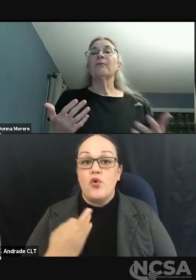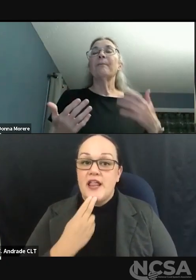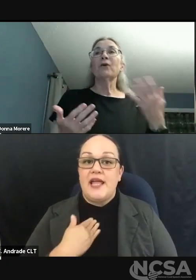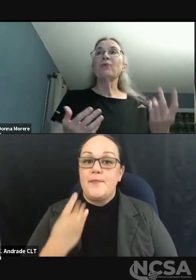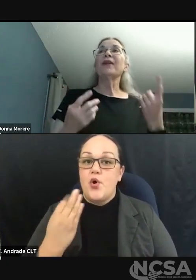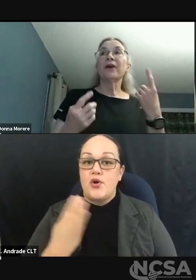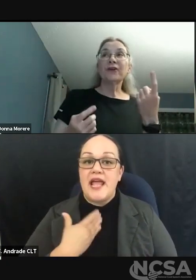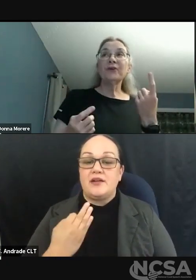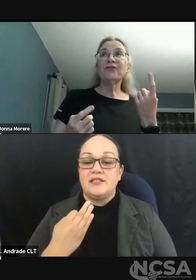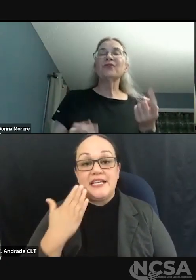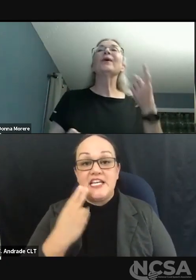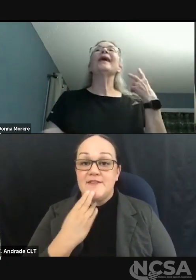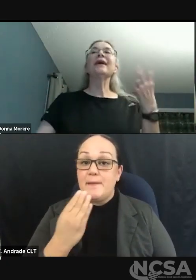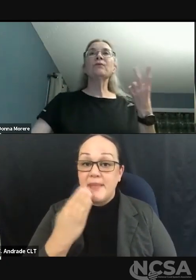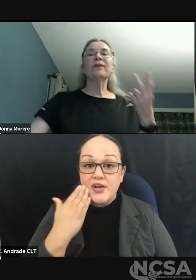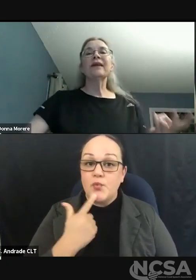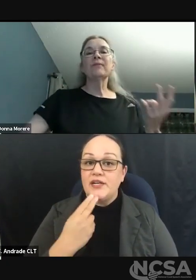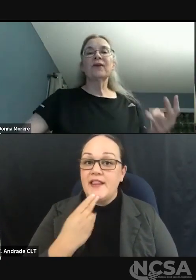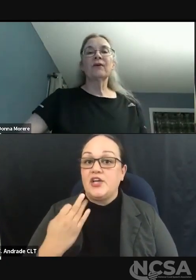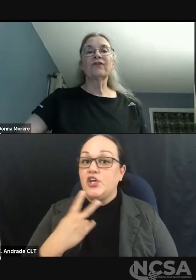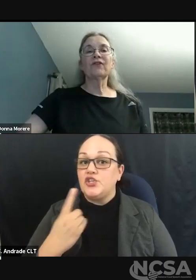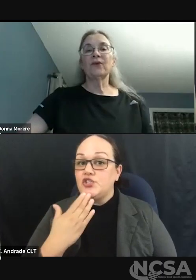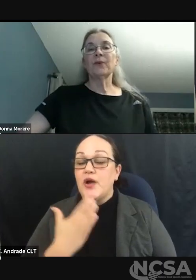both when they are cued to and they themselves cue.